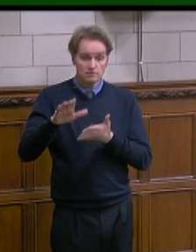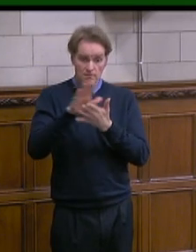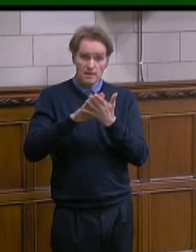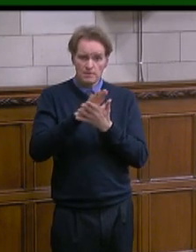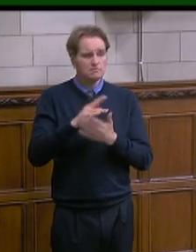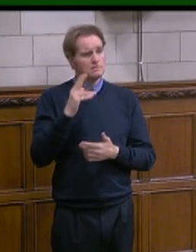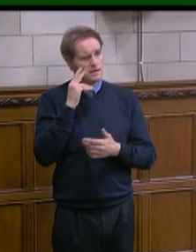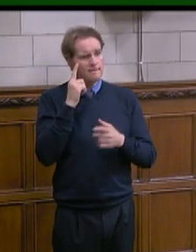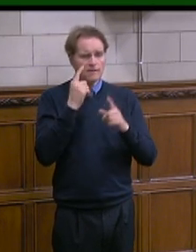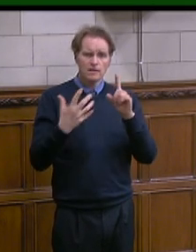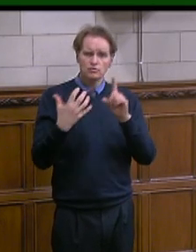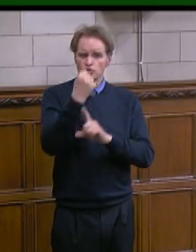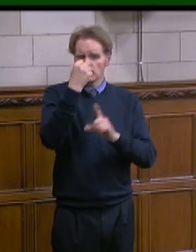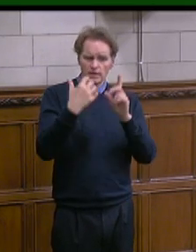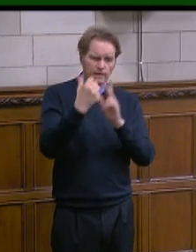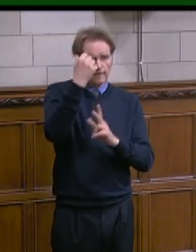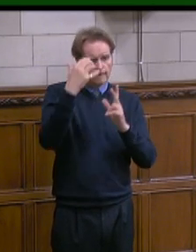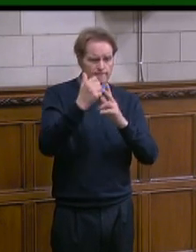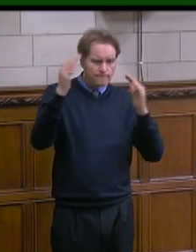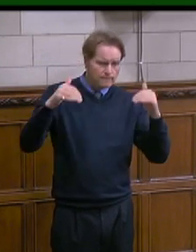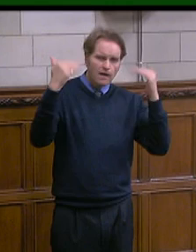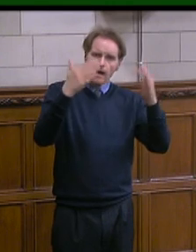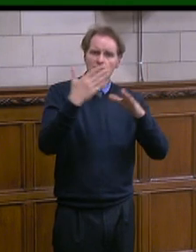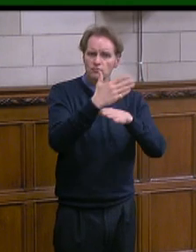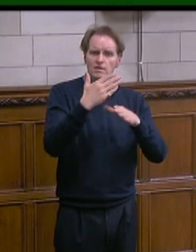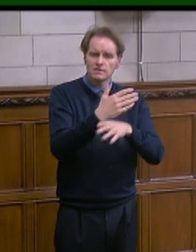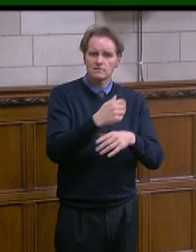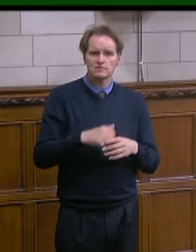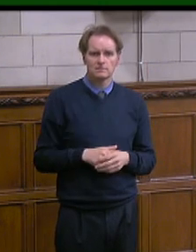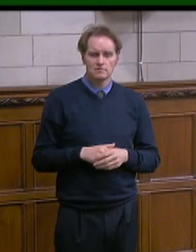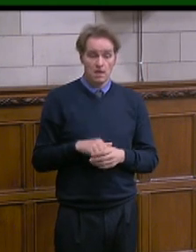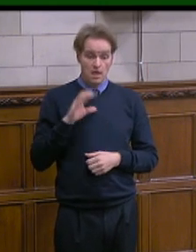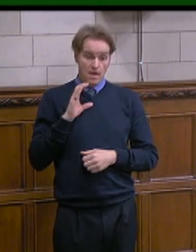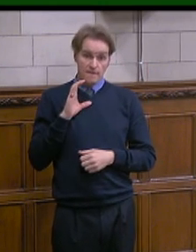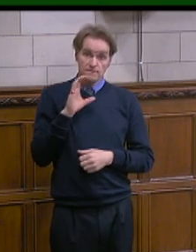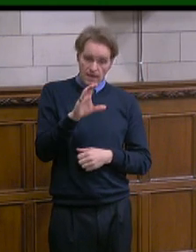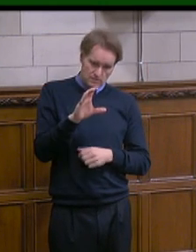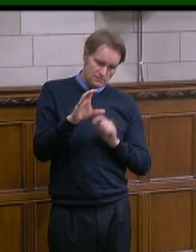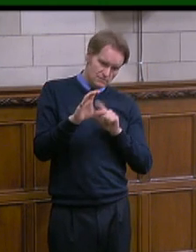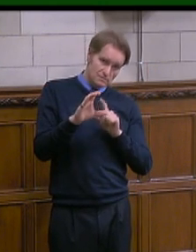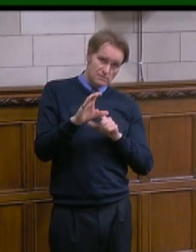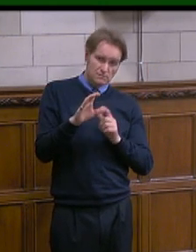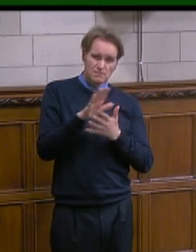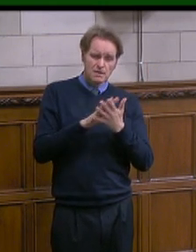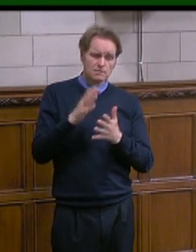reach their full potential. We need to invest, and the way to do that is to show commitment.